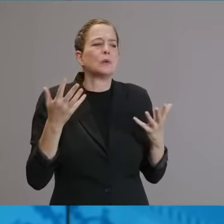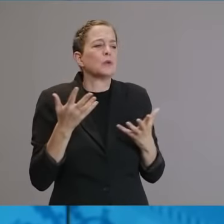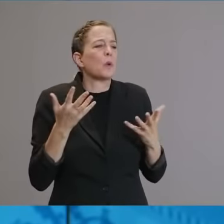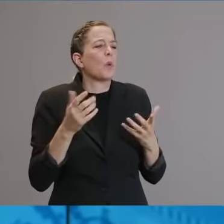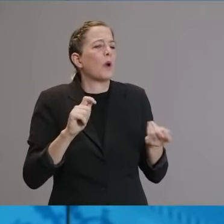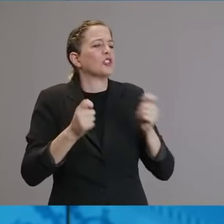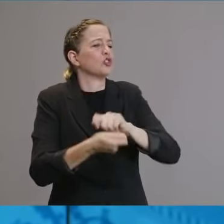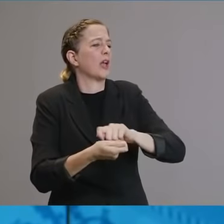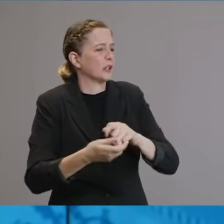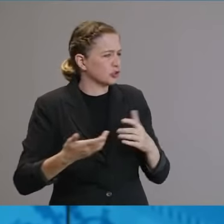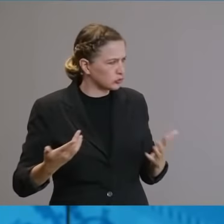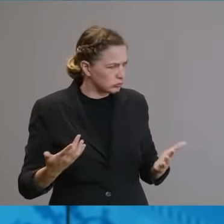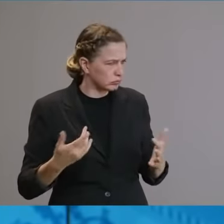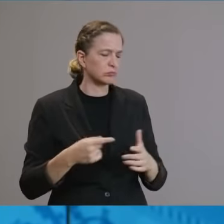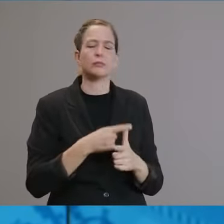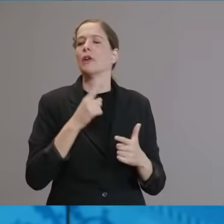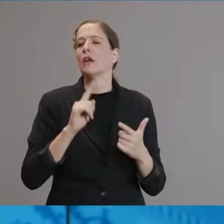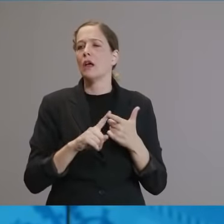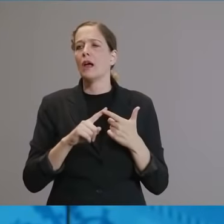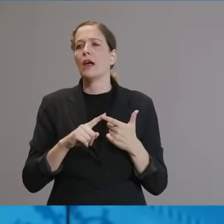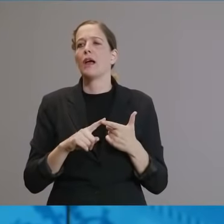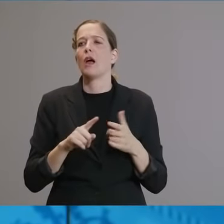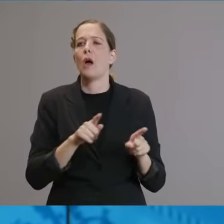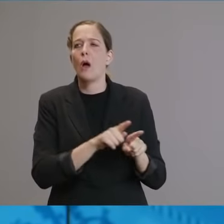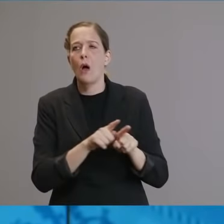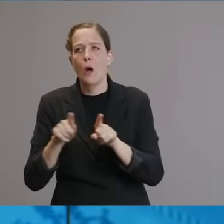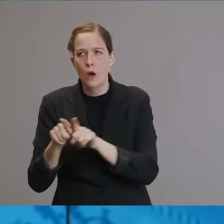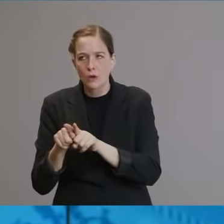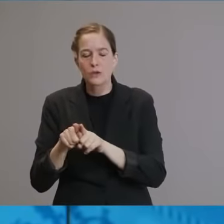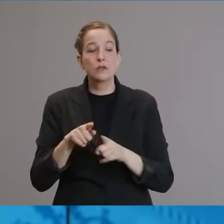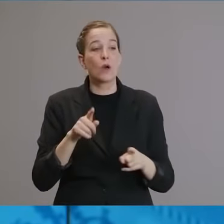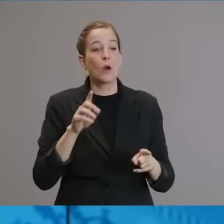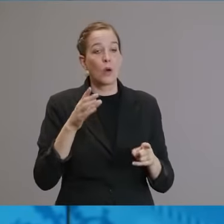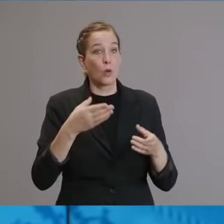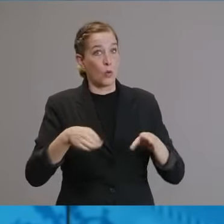ALSO, IS GOING BACK THROUGH TO A CLOSURE OF THE STATE OFF THE TABLE TO YOU IF THE CASES